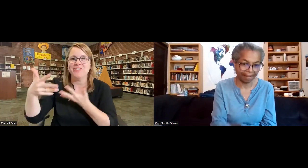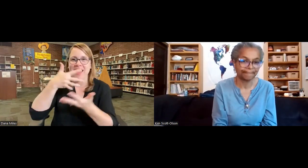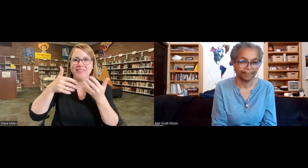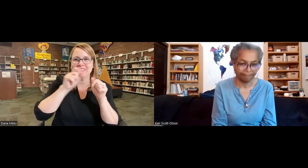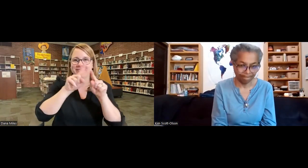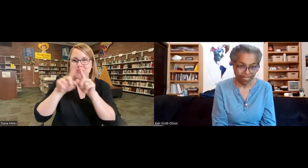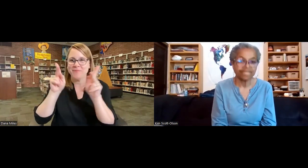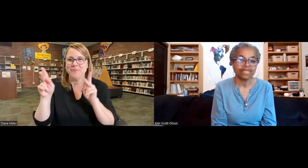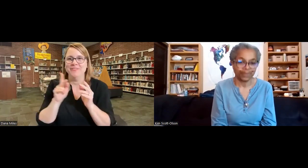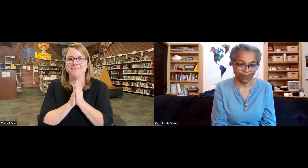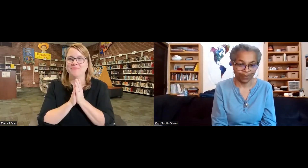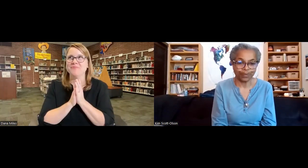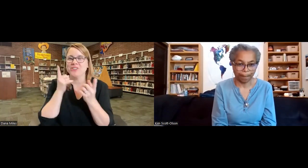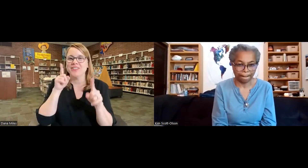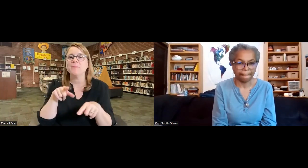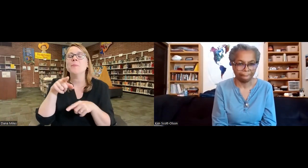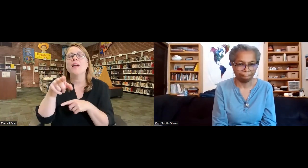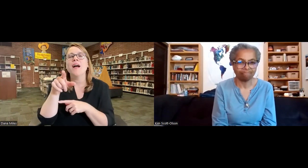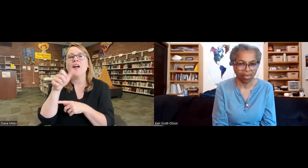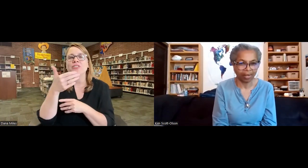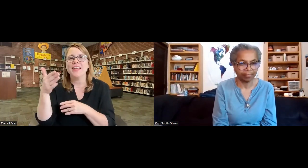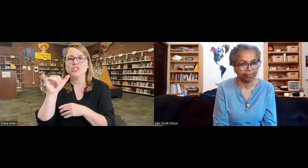with that open interaction with other people.